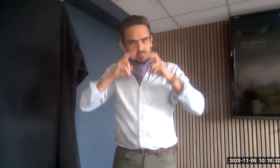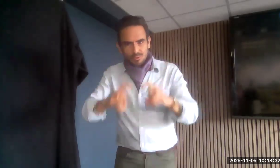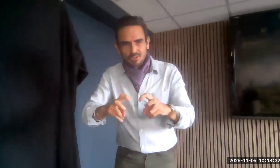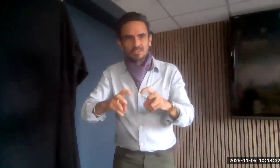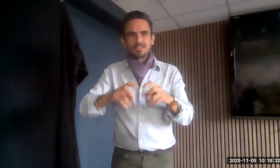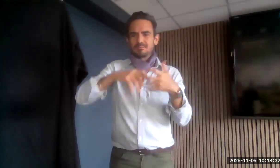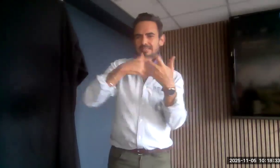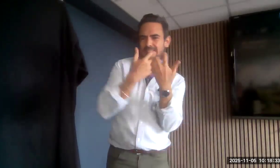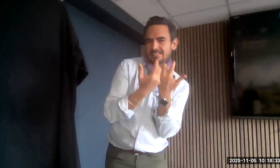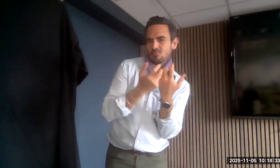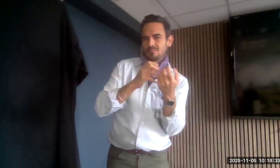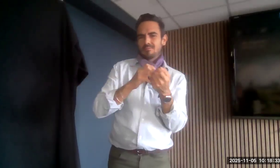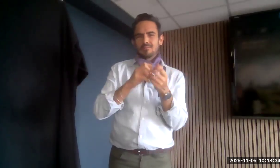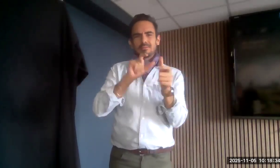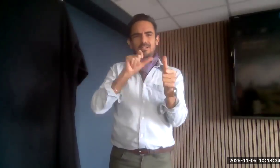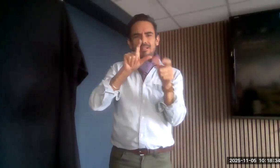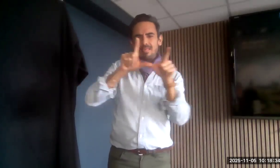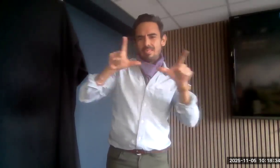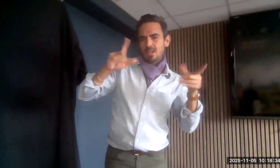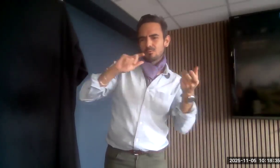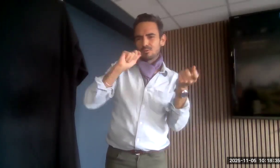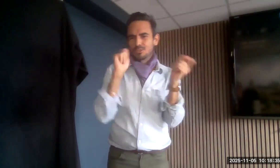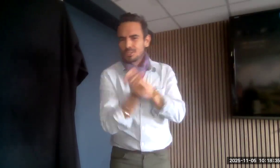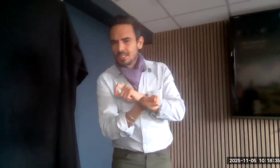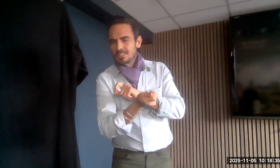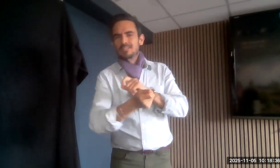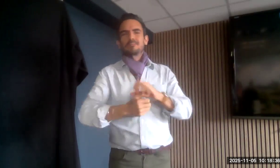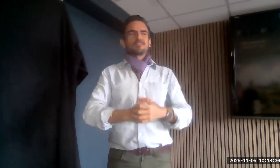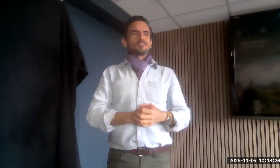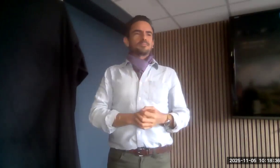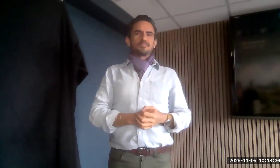So a little bit about diachronic change we're looking about the history of sign language.